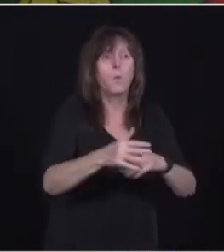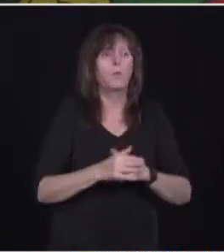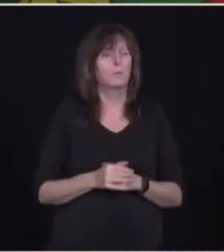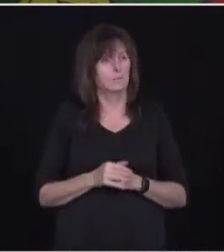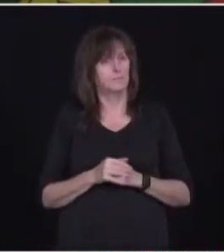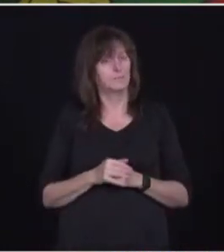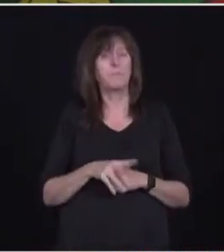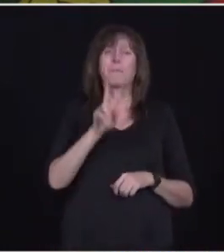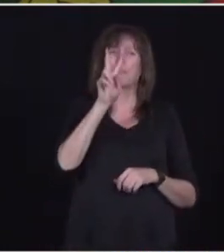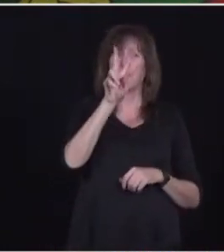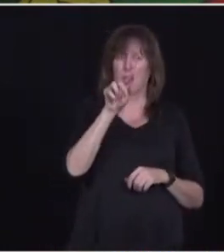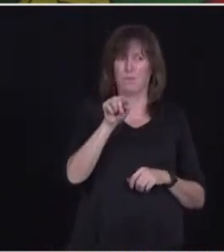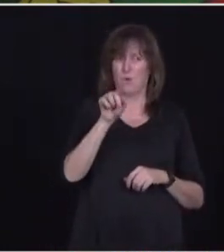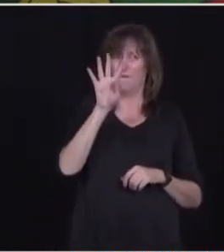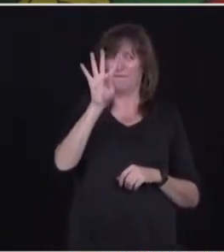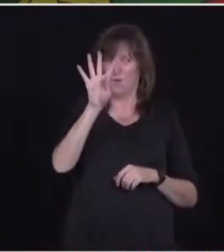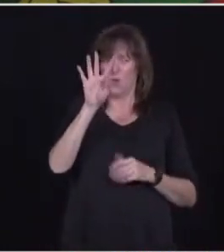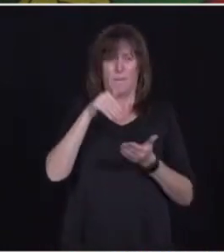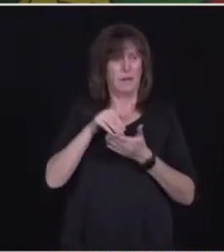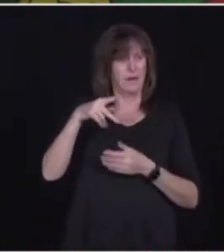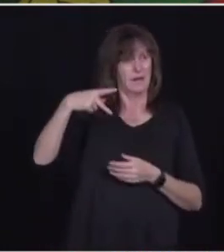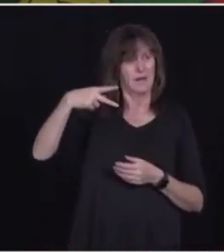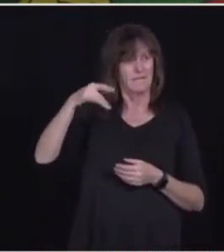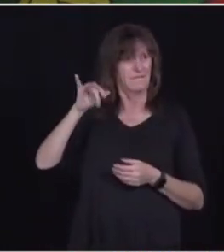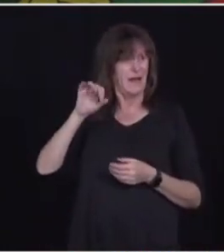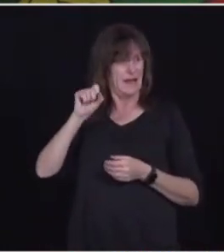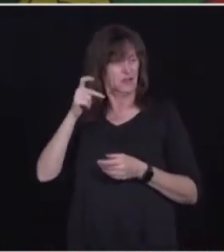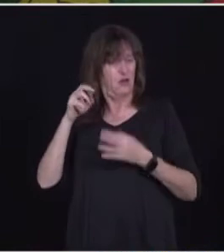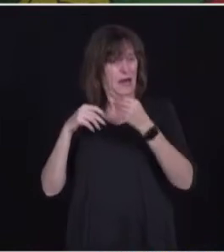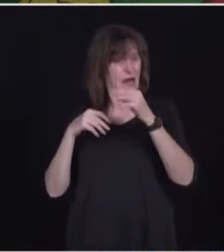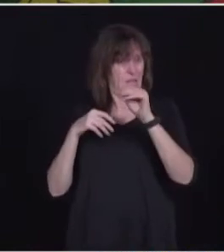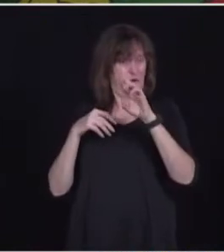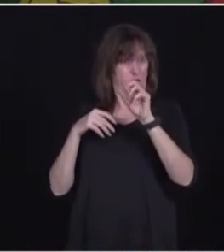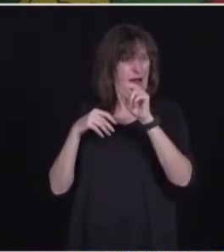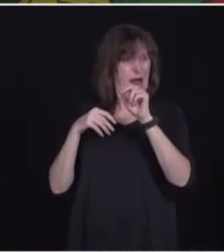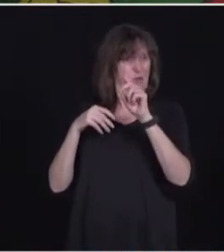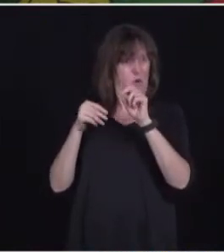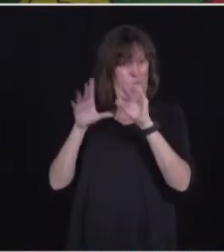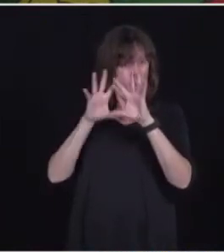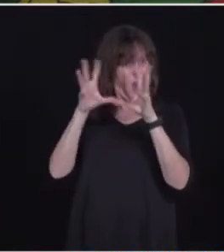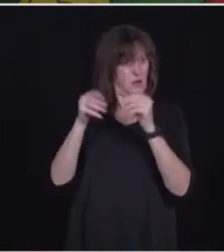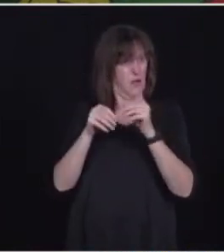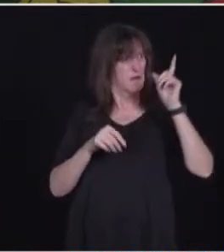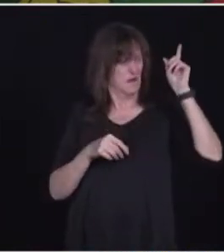the long-term care home and retirement homes and make those special vaccination sites and get at those most vulnerable or else if we